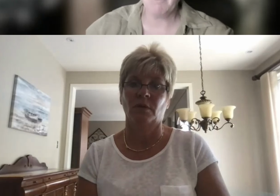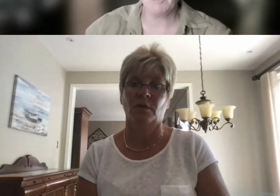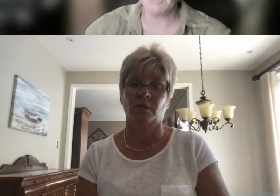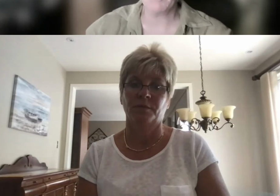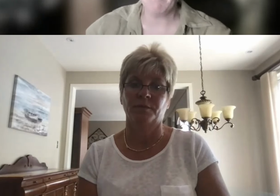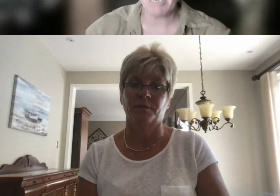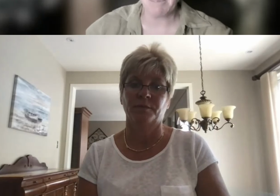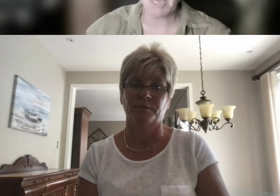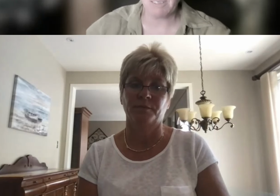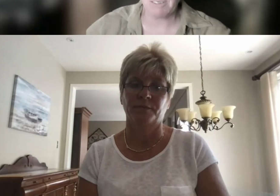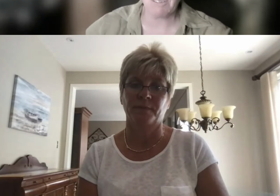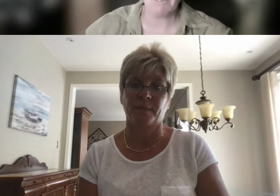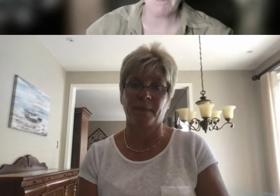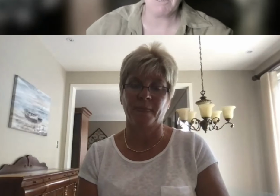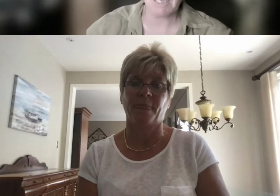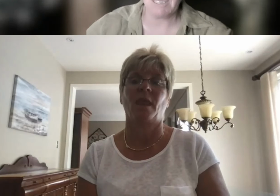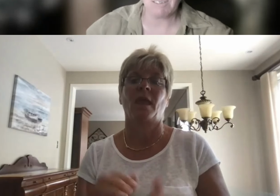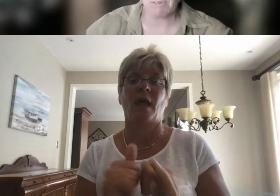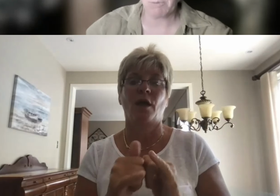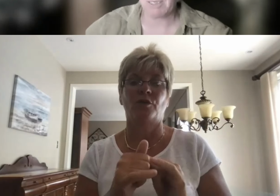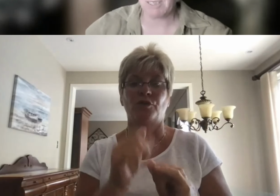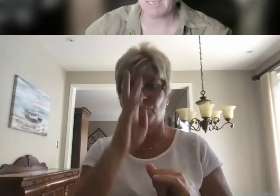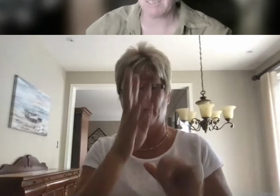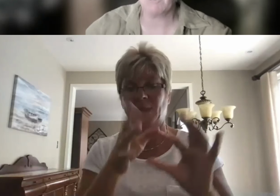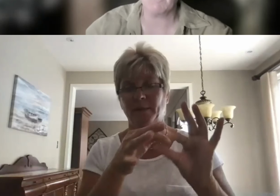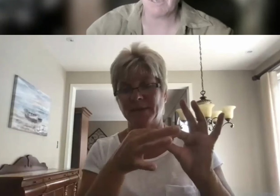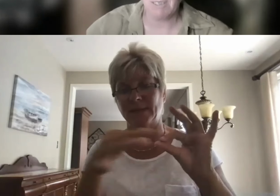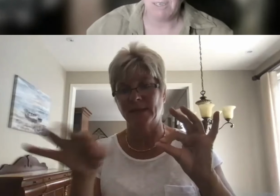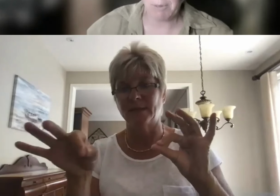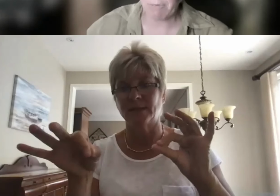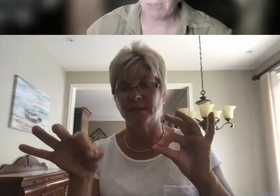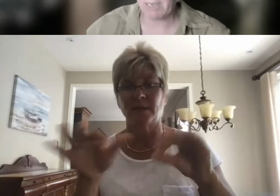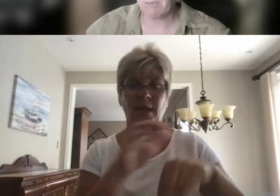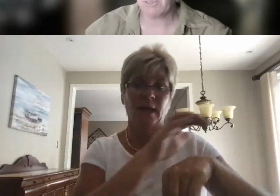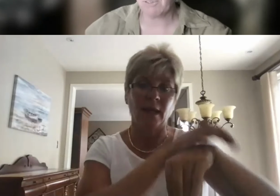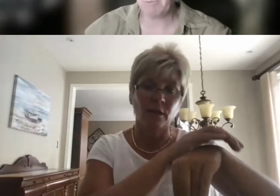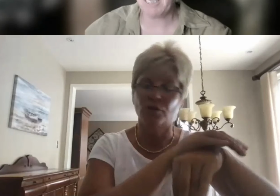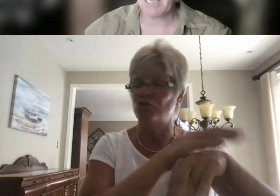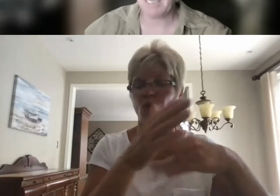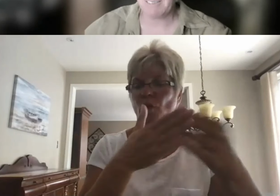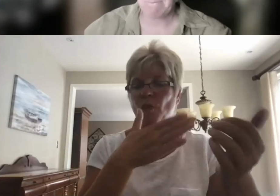generally make up sentences within English or whatever language you're speaking and